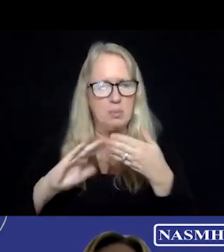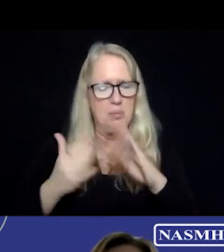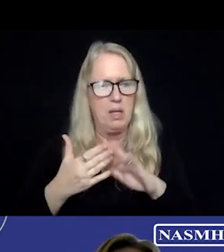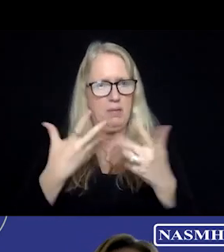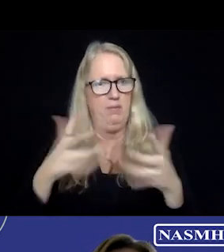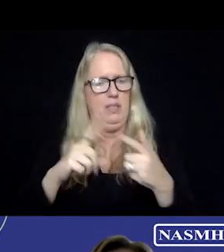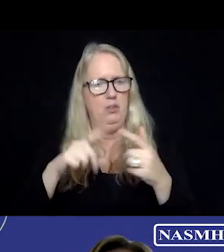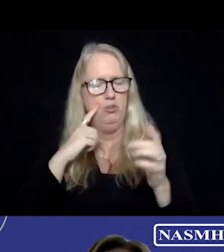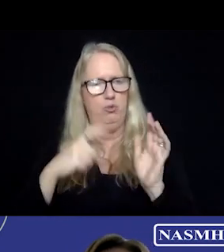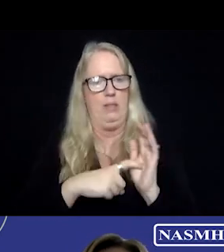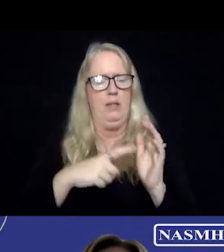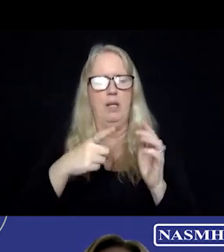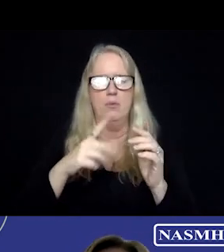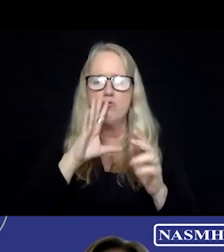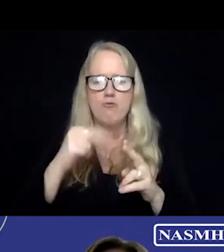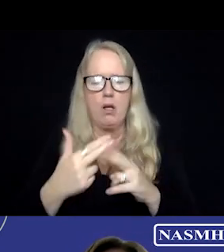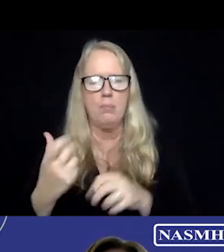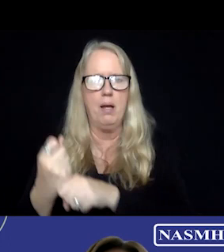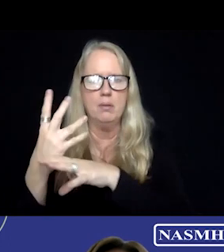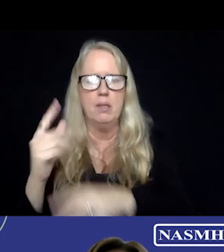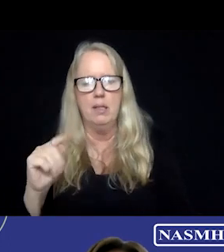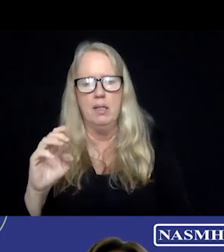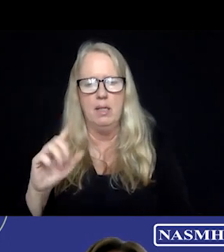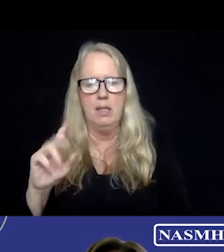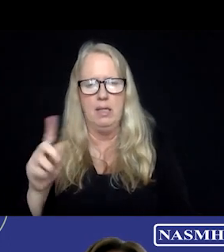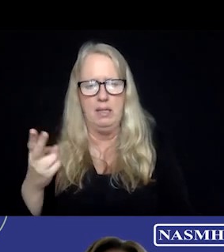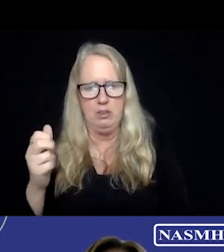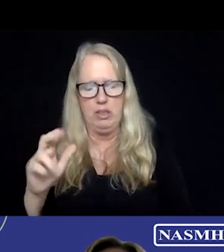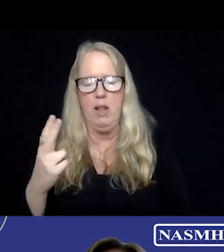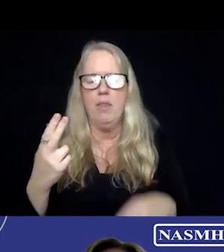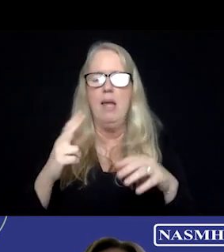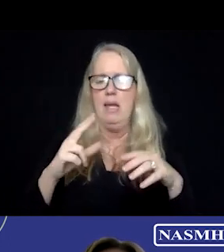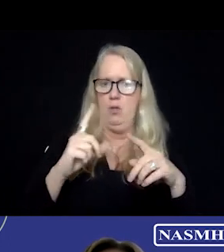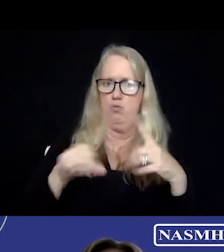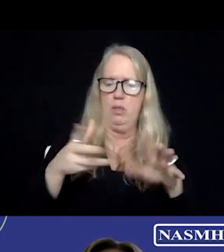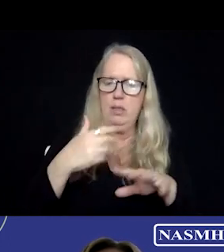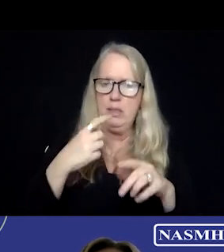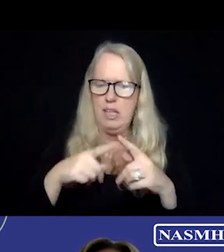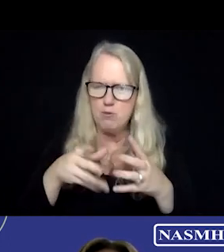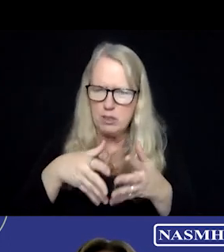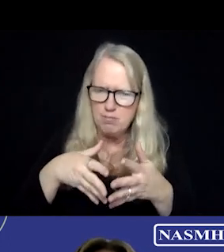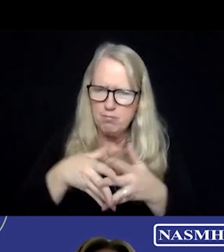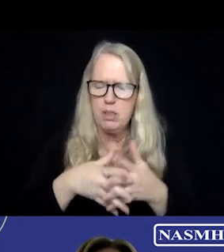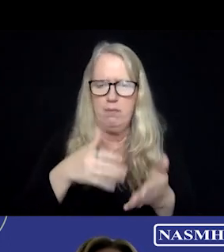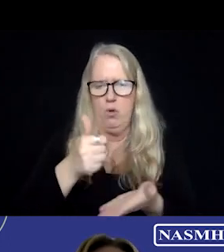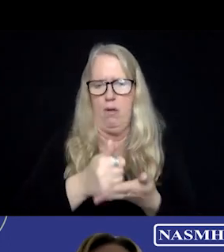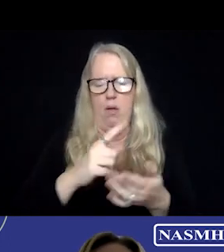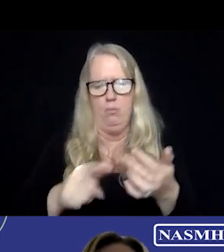AS WE TALK ABOUT TELE-HEALTH, THERE ARE WAYS TO EMBED THAT TO SUPPORT THE COMMUNITY.